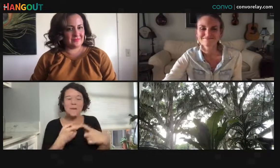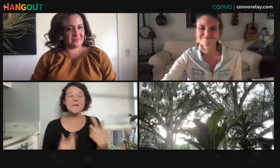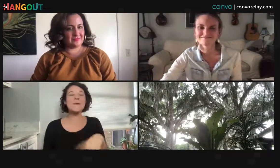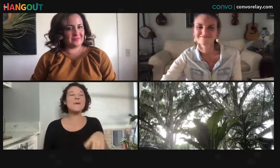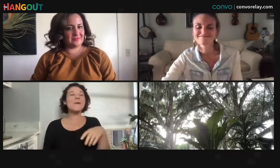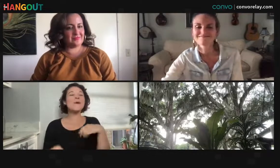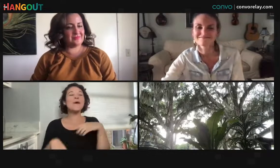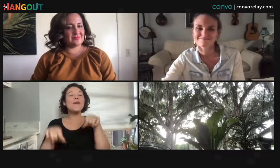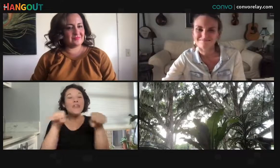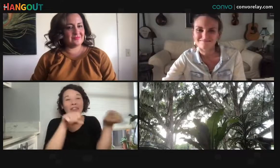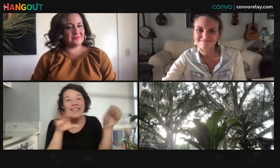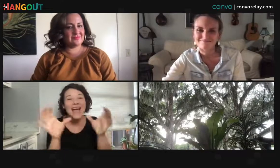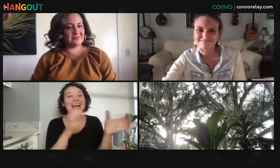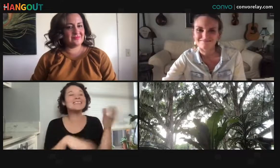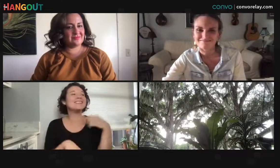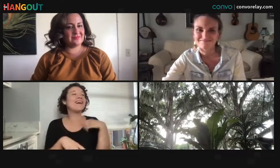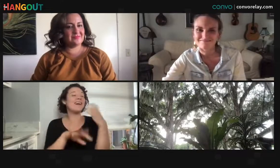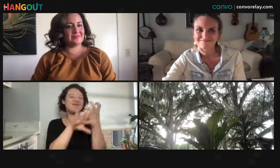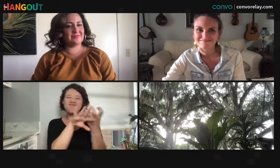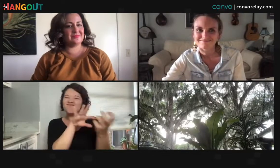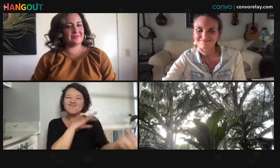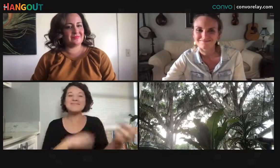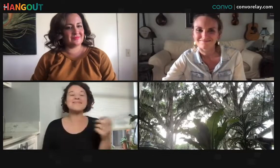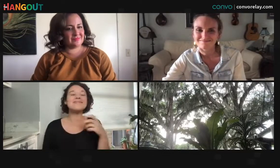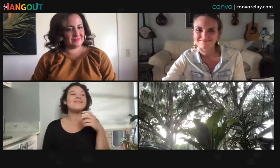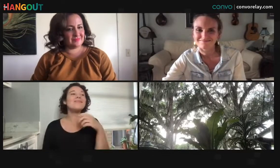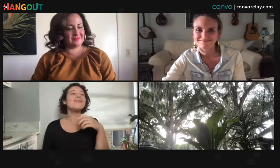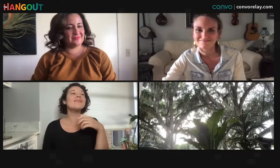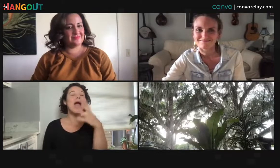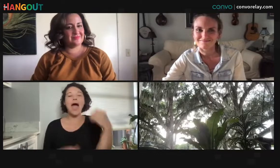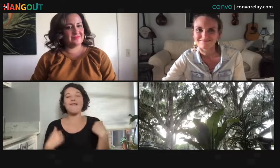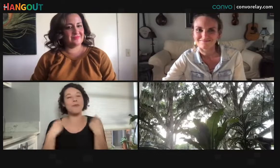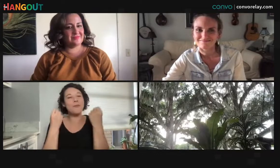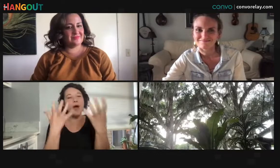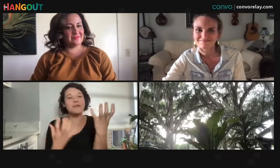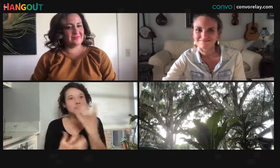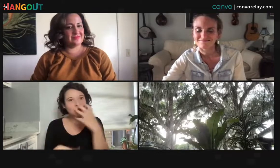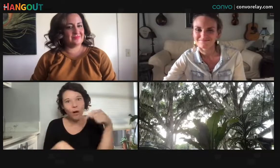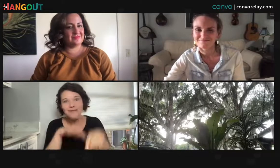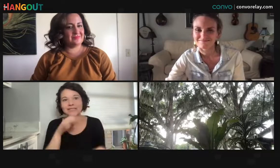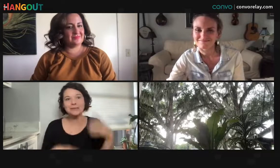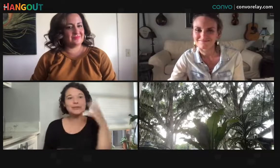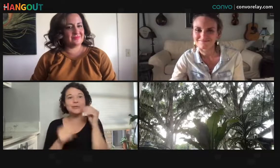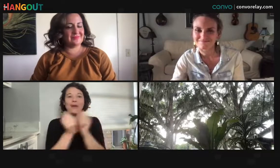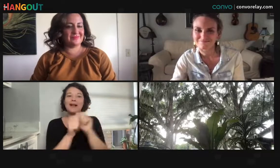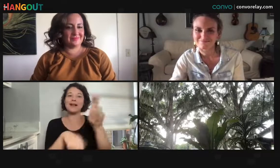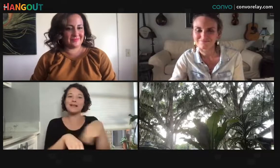that's its own practice and a whole world i had not ever heard of so i took some classes and got really into it